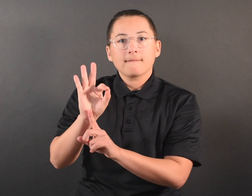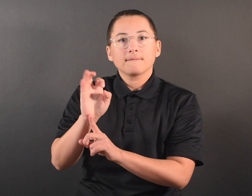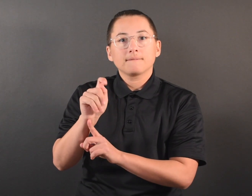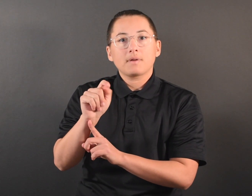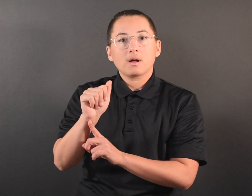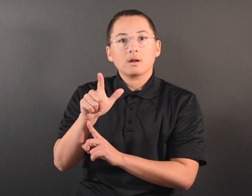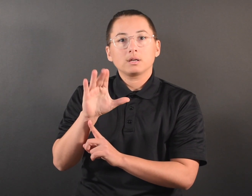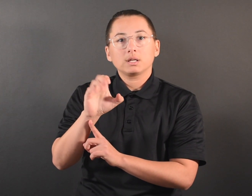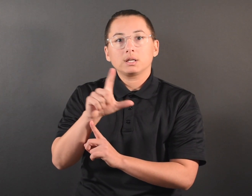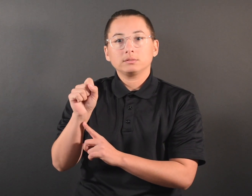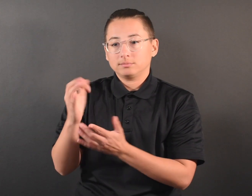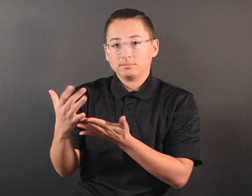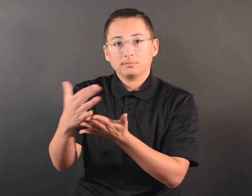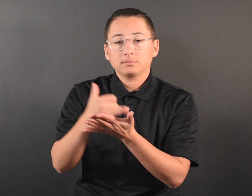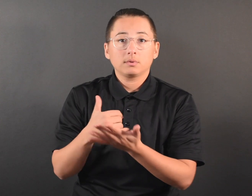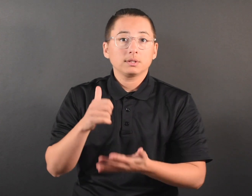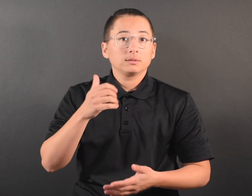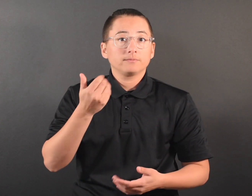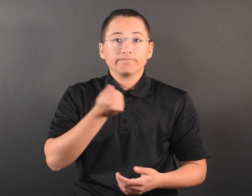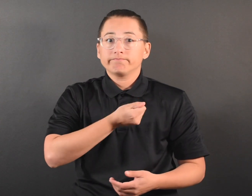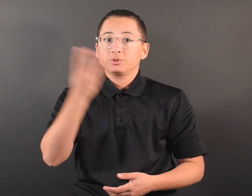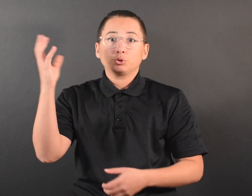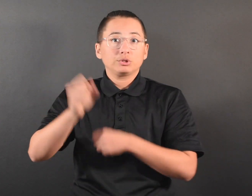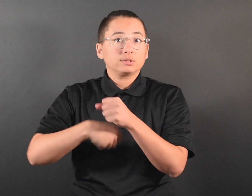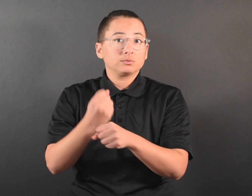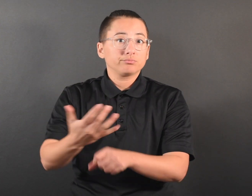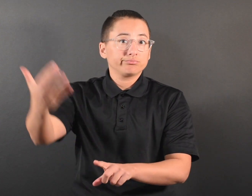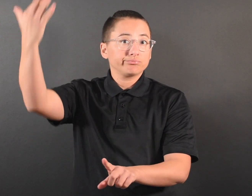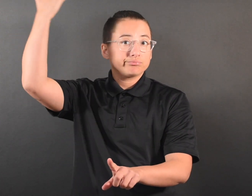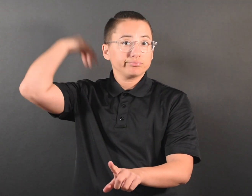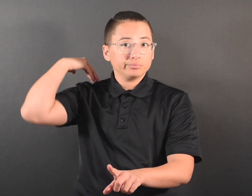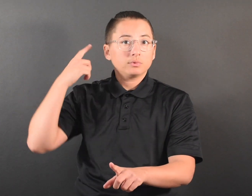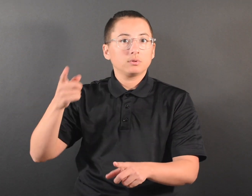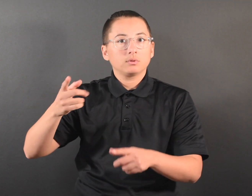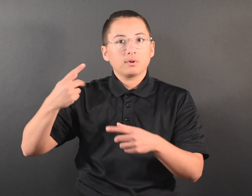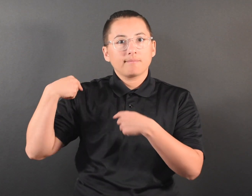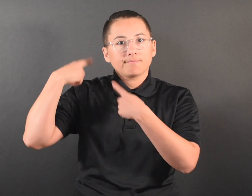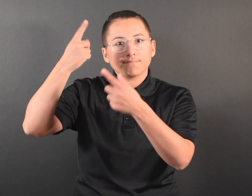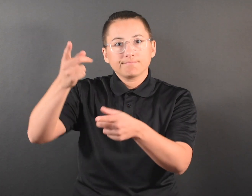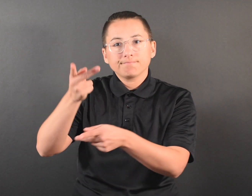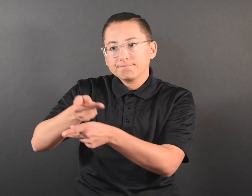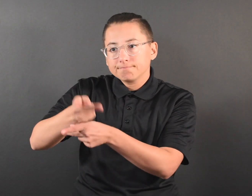on fetal cells collected decades ago that have been maintained by the vaccine maker.